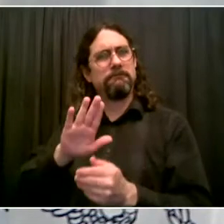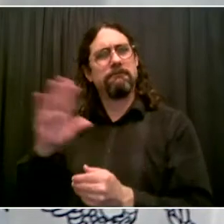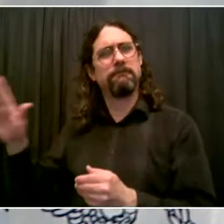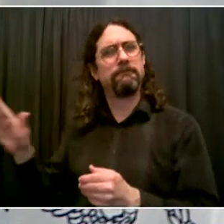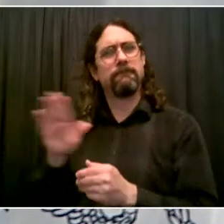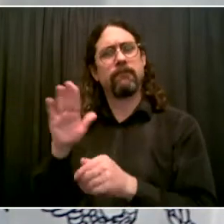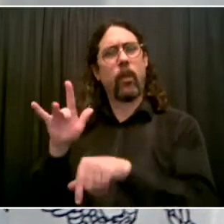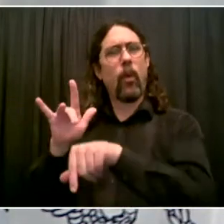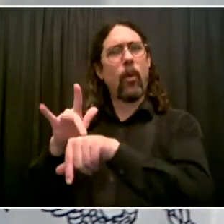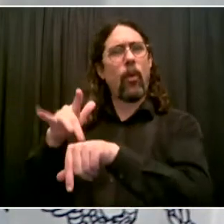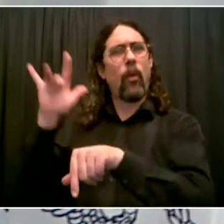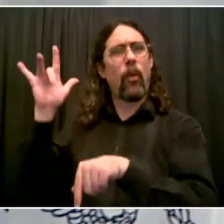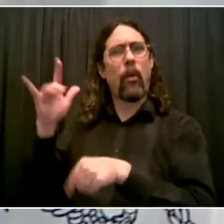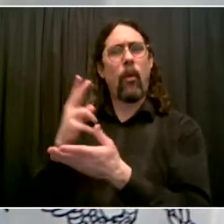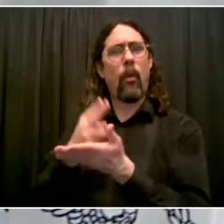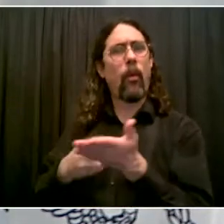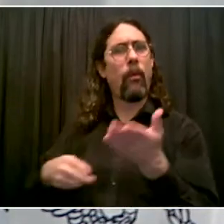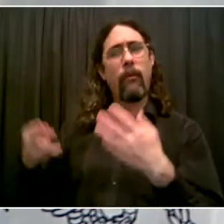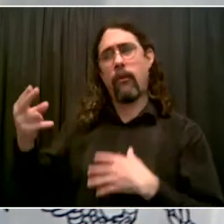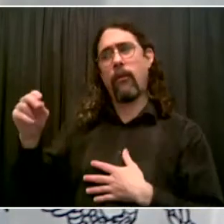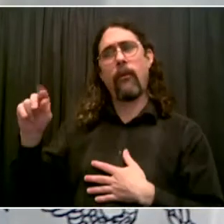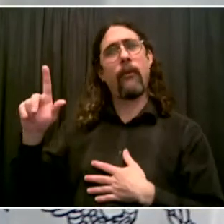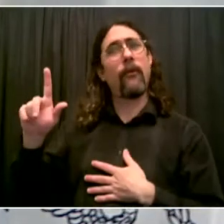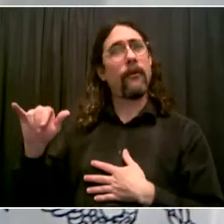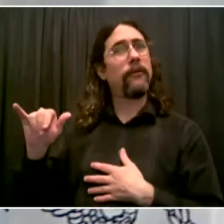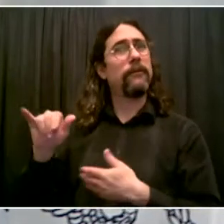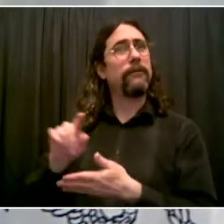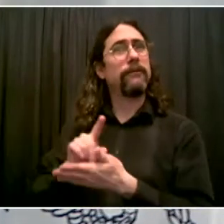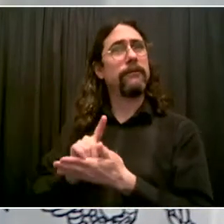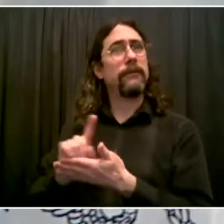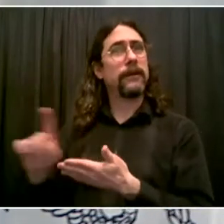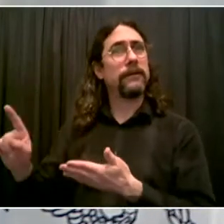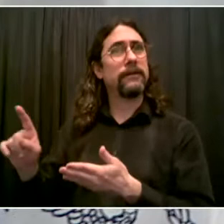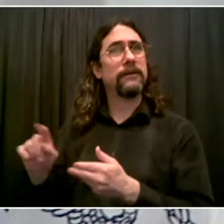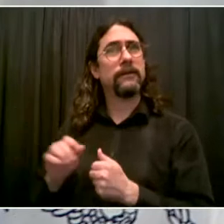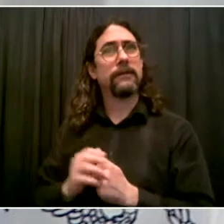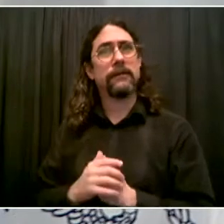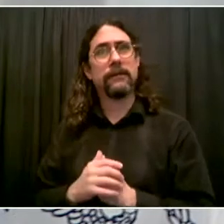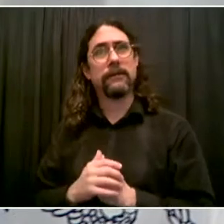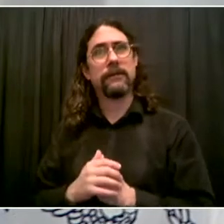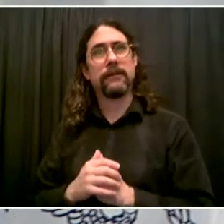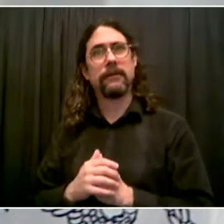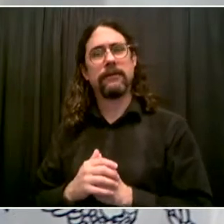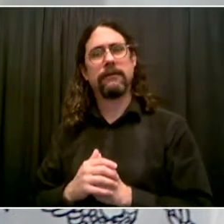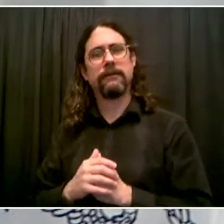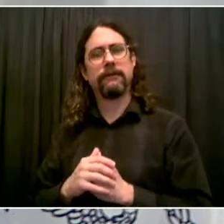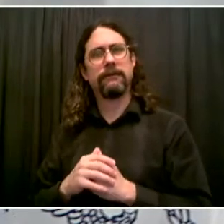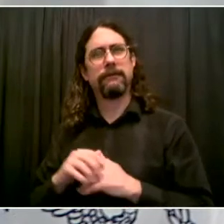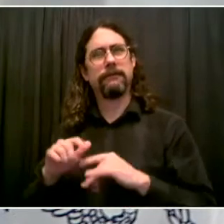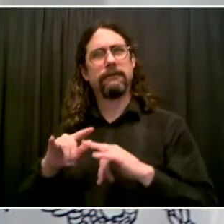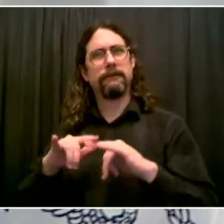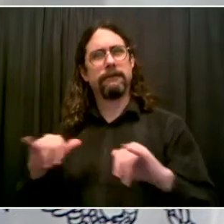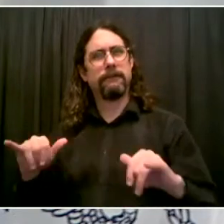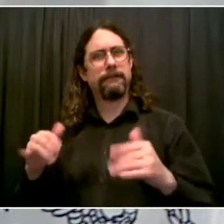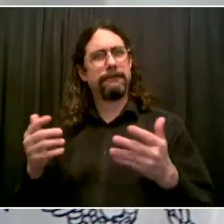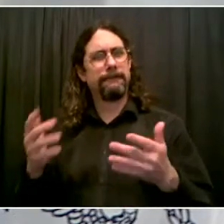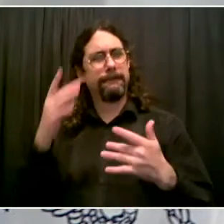HAVE PLANS DUE TO HOLY WEEK. AT THIS POINT WE HAVE SOME CASES WE STILL HAVE TO